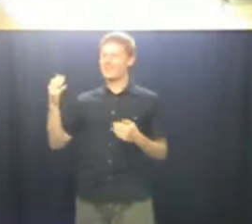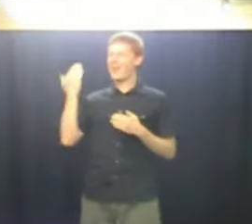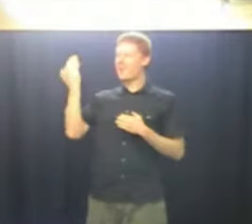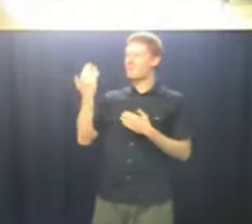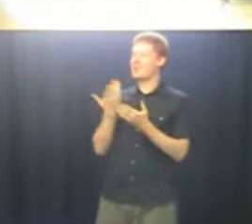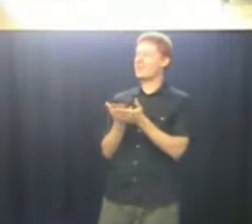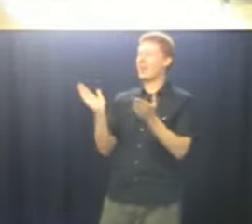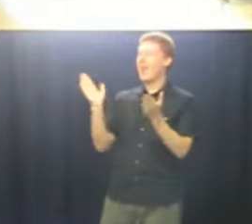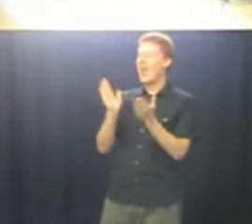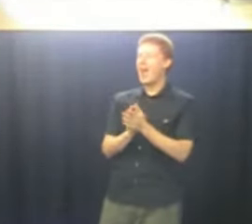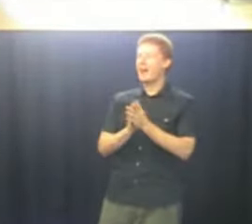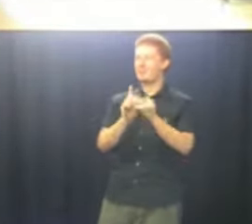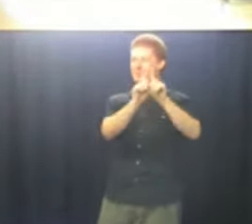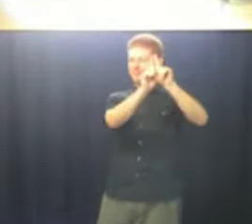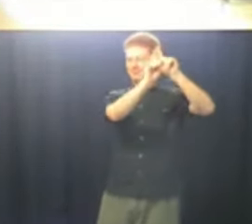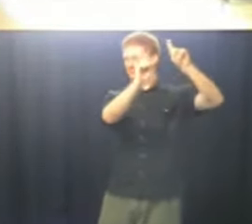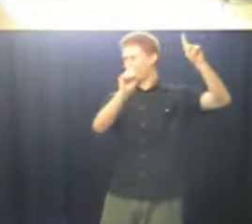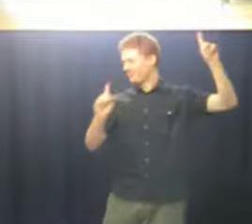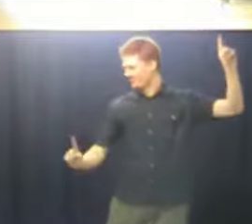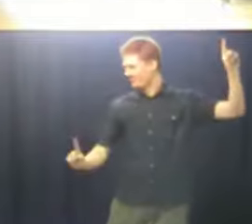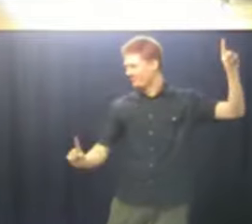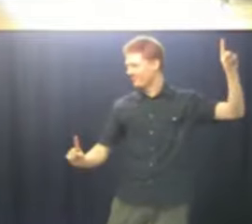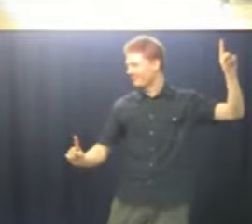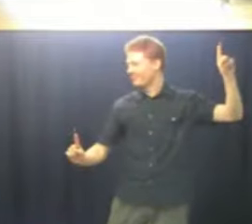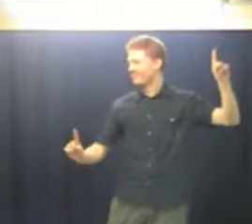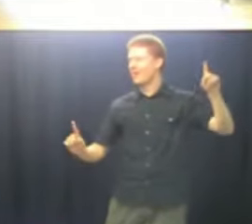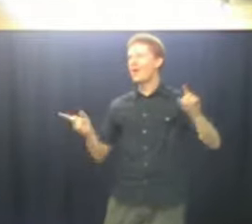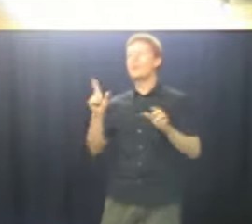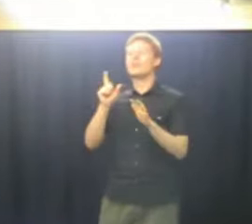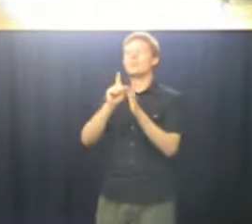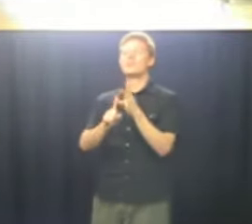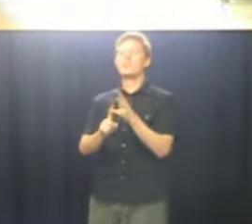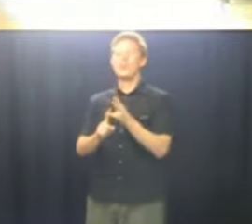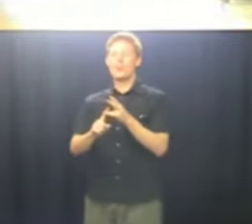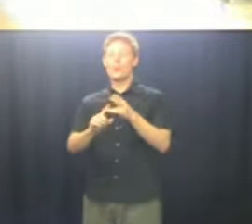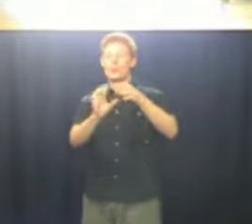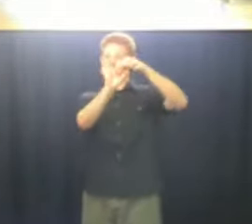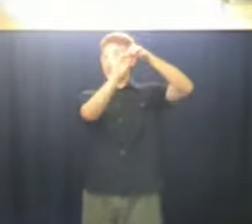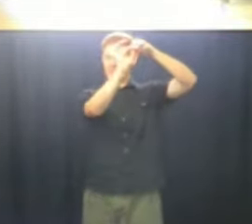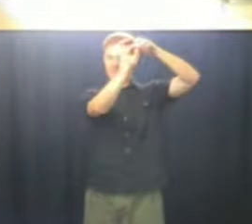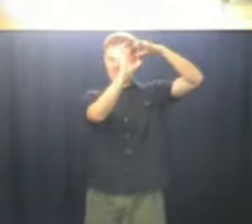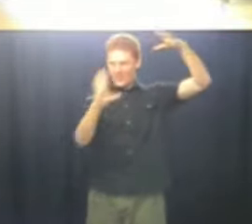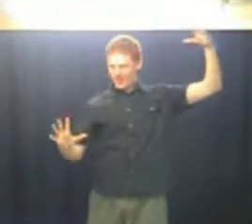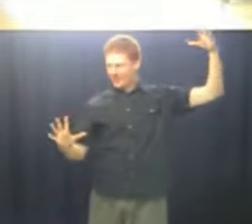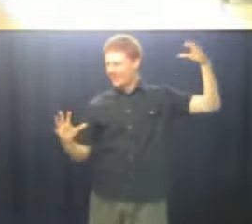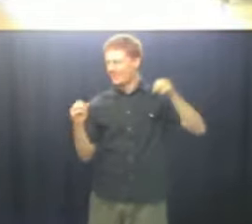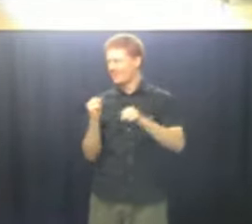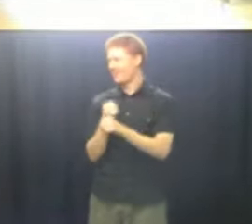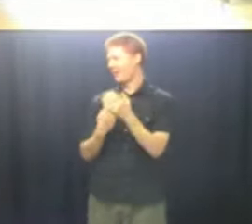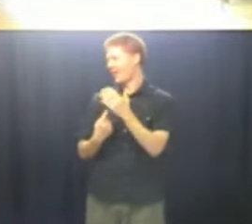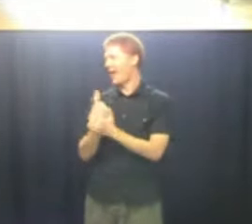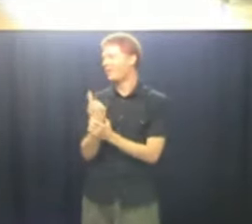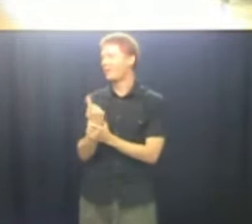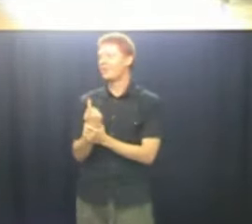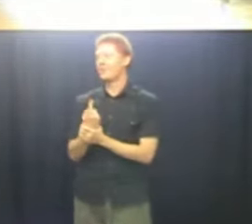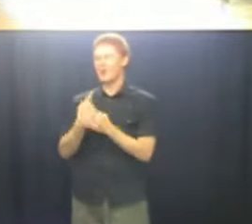Today I will talk about how you can wander away from Jesus or how to end your relationship with Jesus